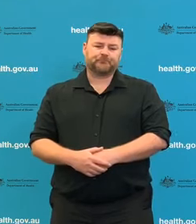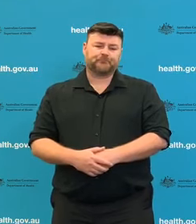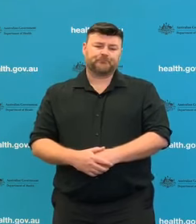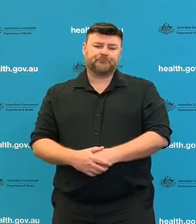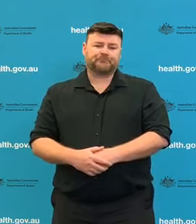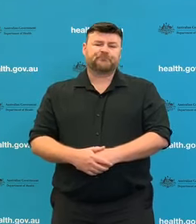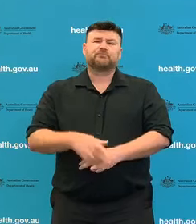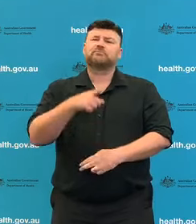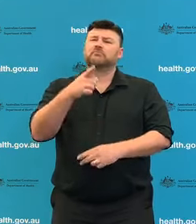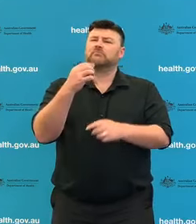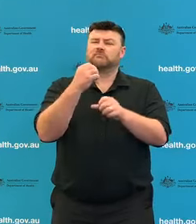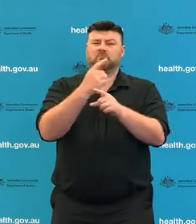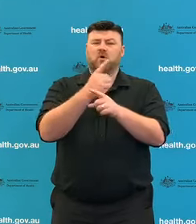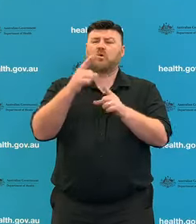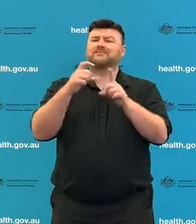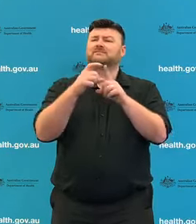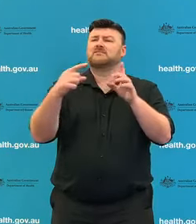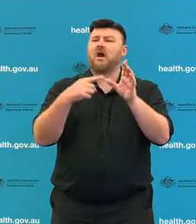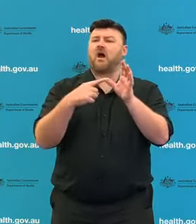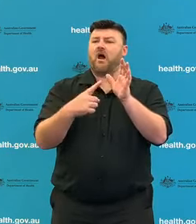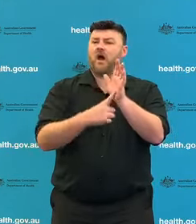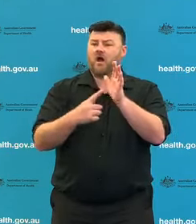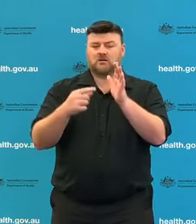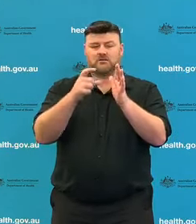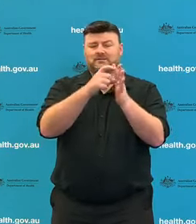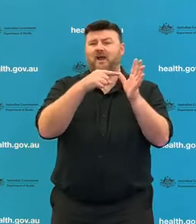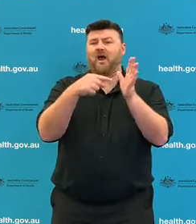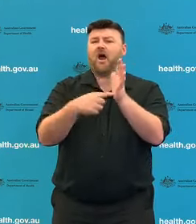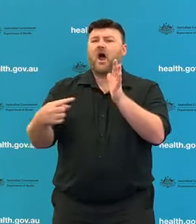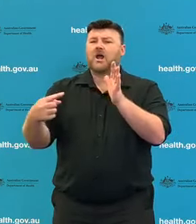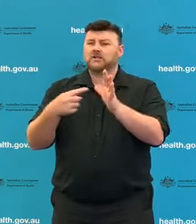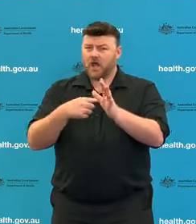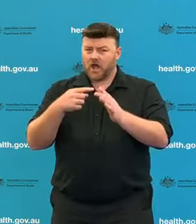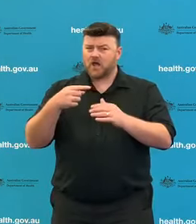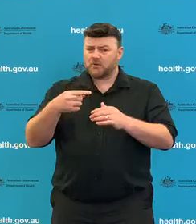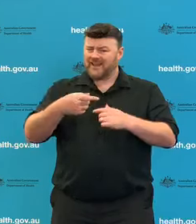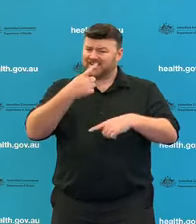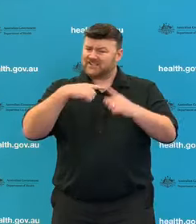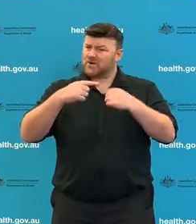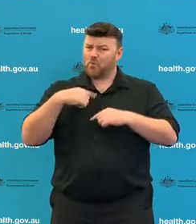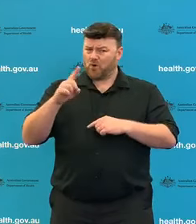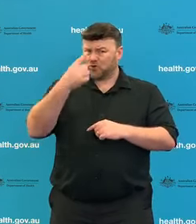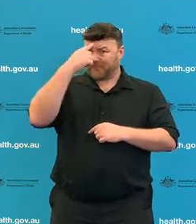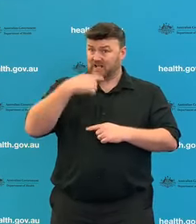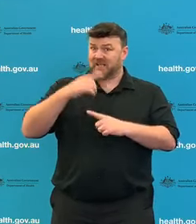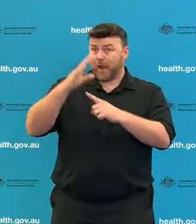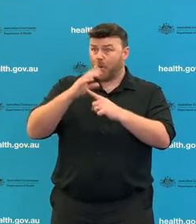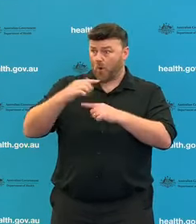I was just wondering if you'd able to speak to the importance of reconciling this data and if you had any idea when that